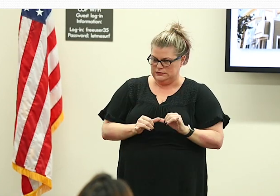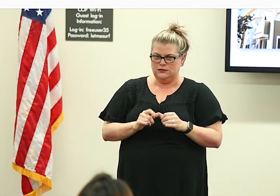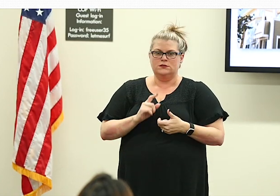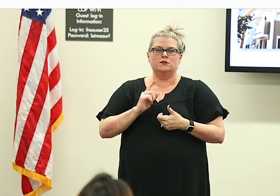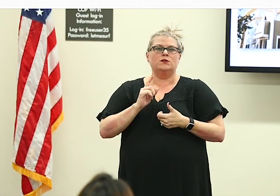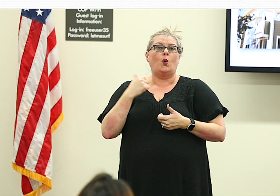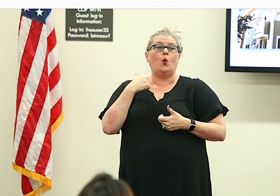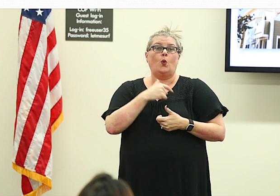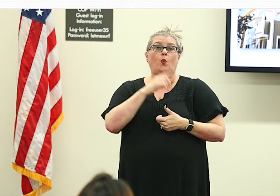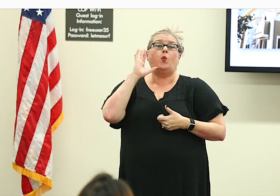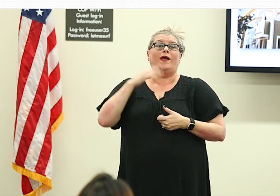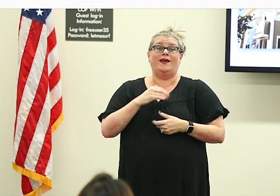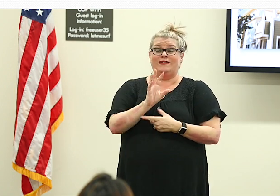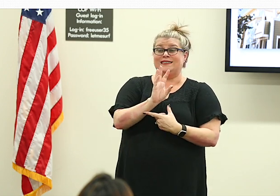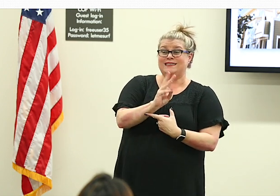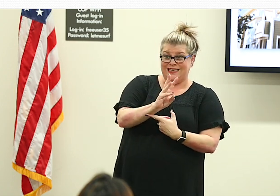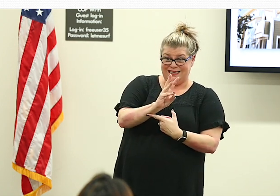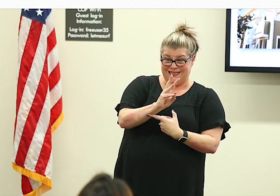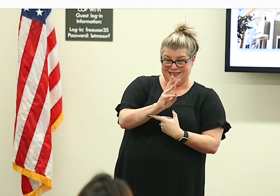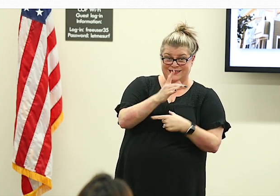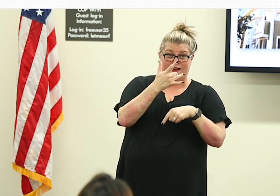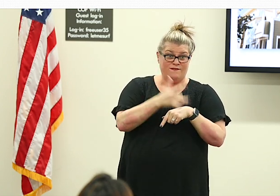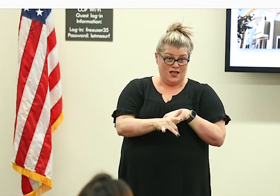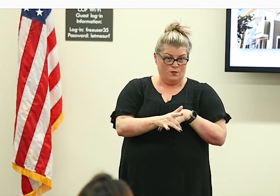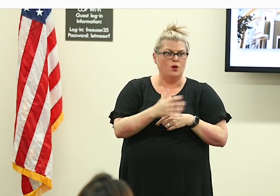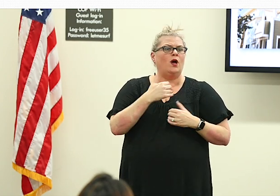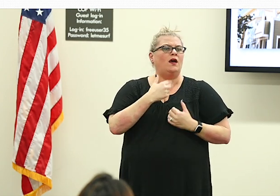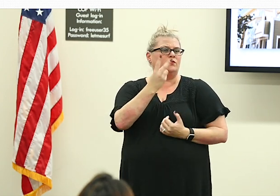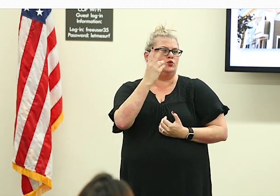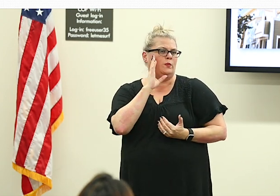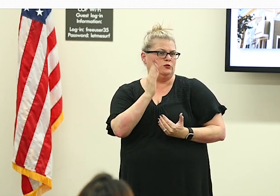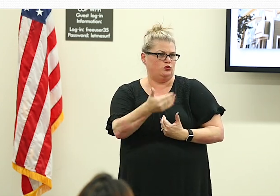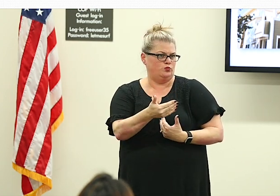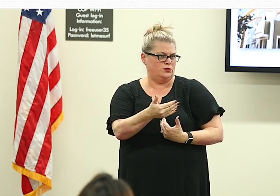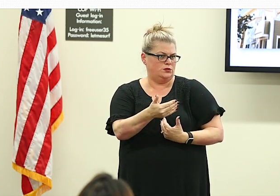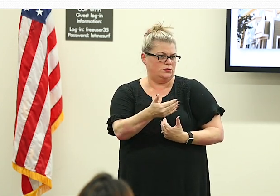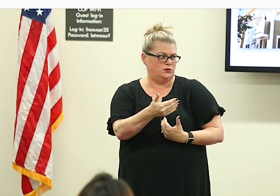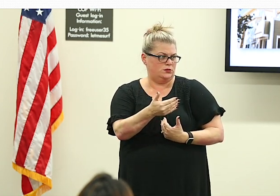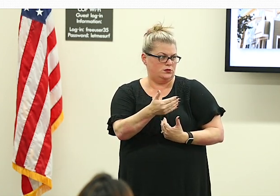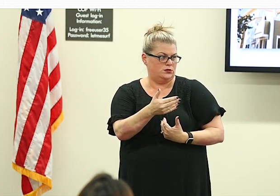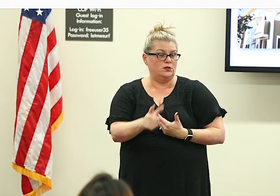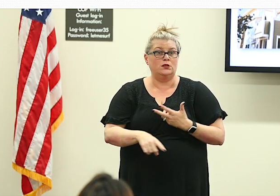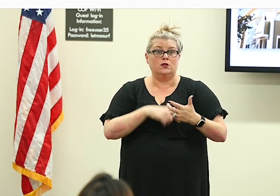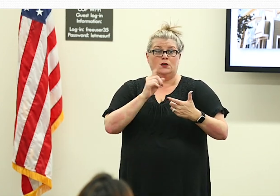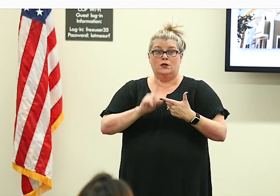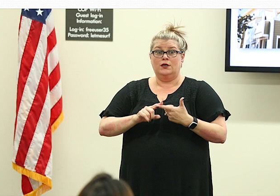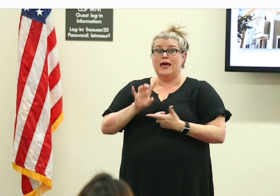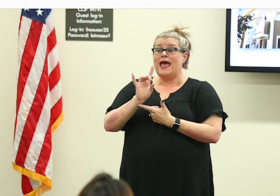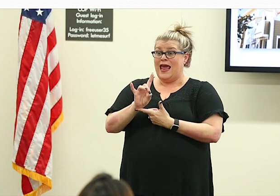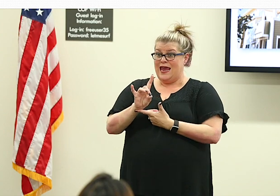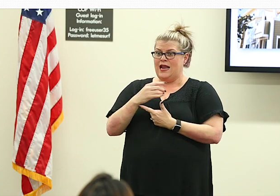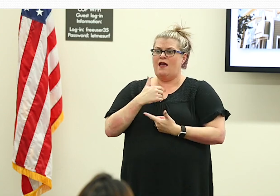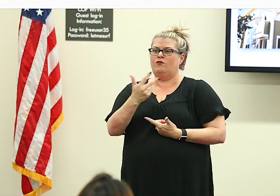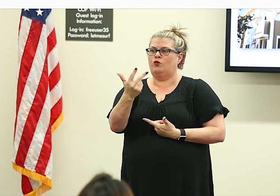We will have six units available, two-bedroom units. And eight units that are three-bedroom.